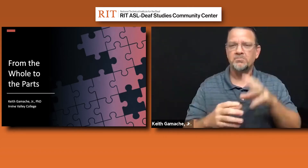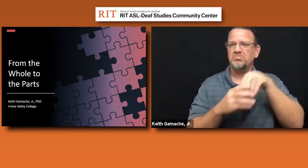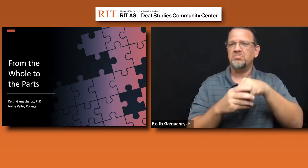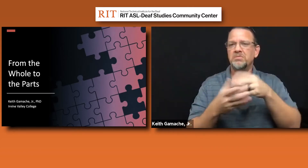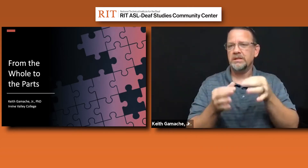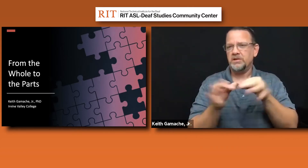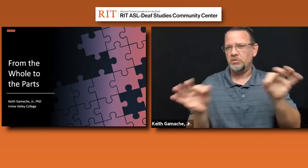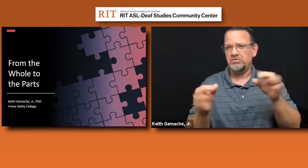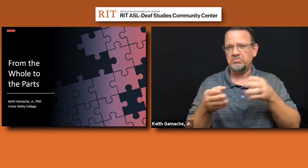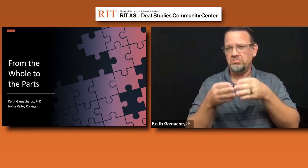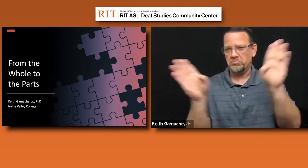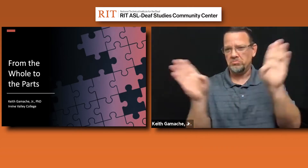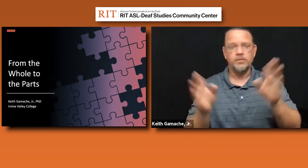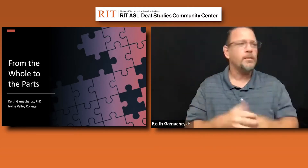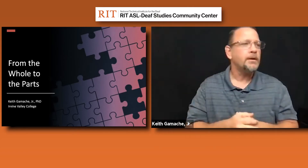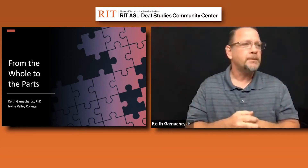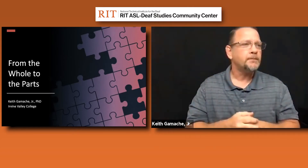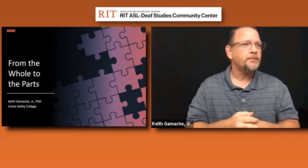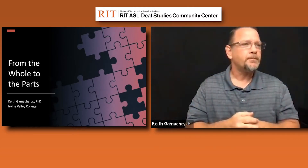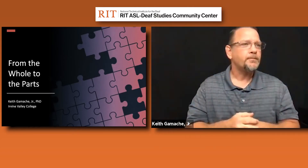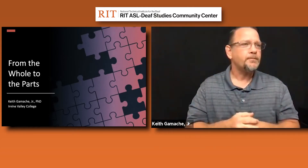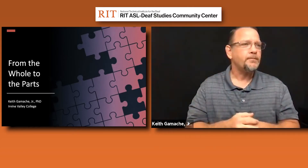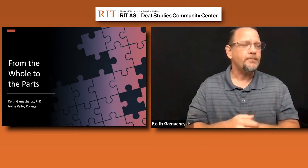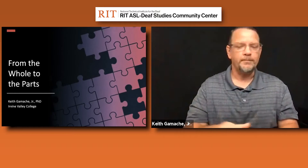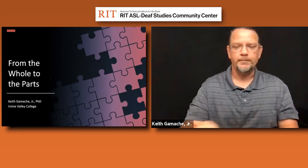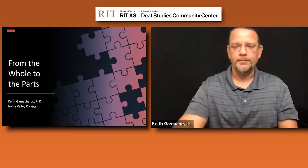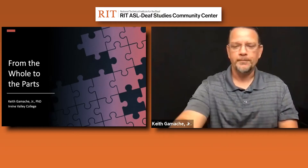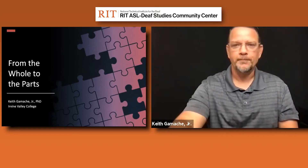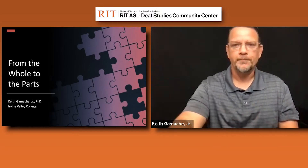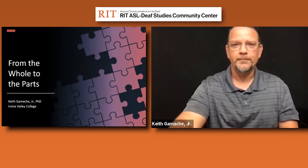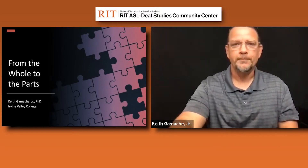and on ASL language as a whole.